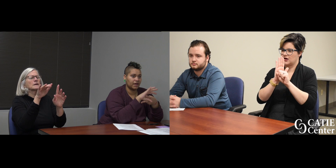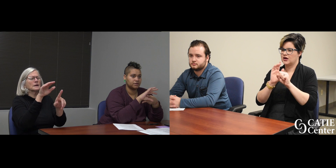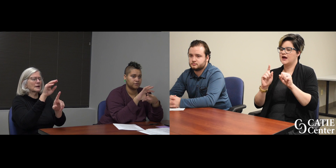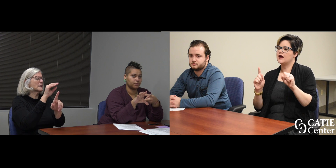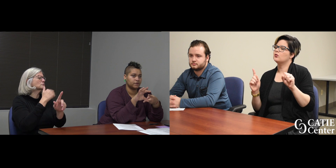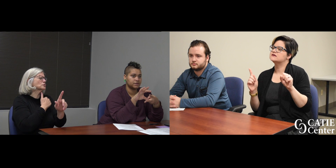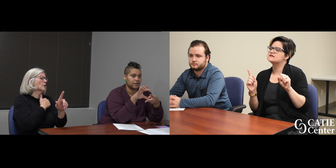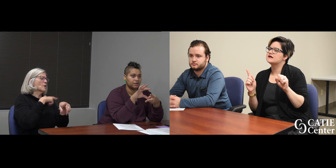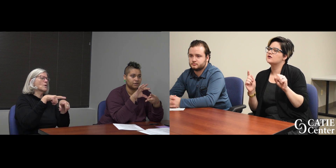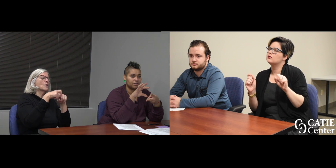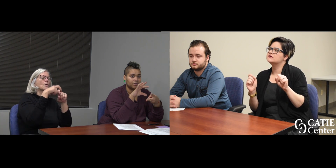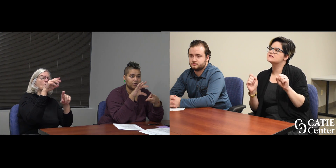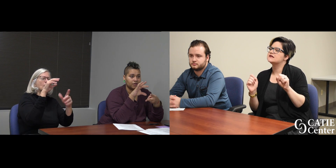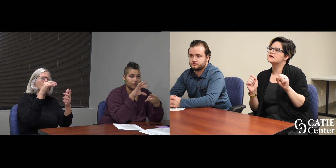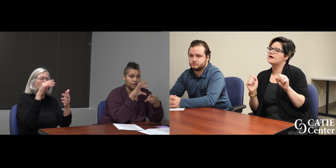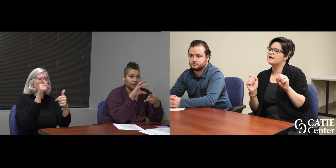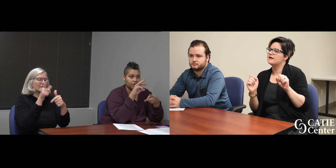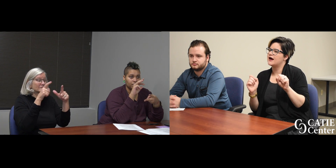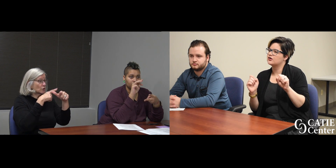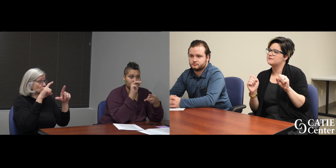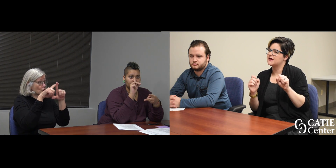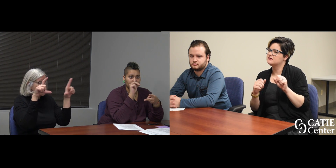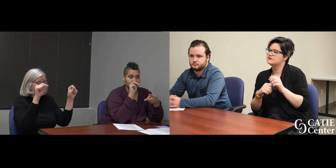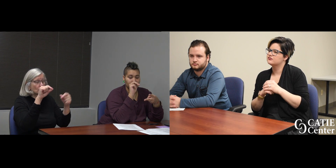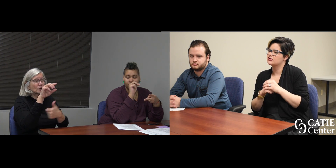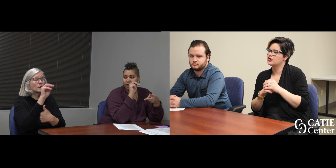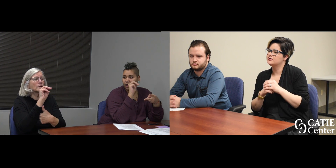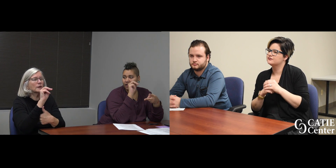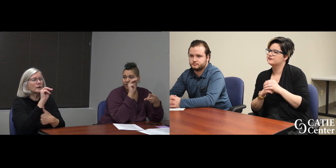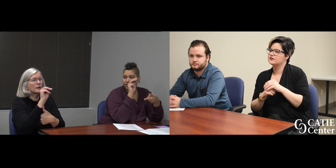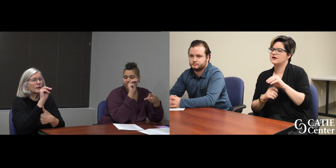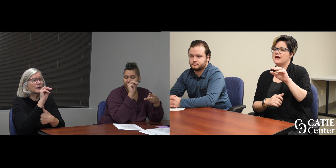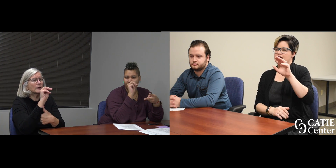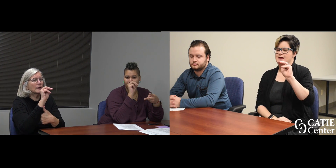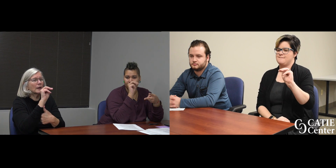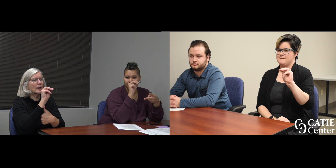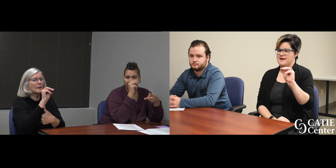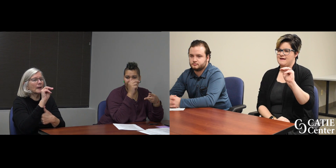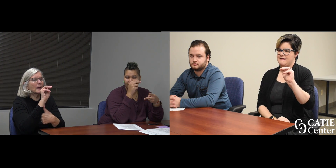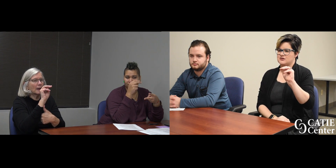and that it's through the state. I: What's that? What's the acronym again for the card? I think it's MHHCP.